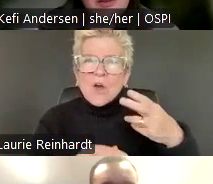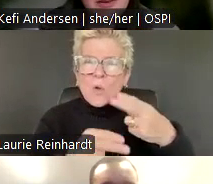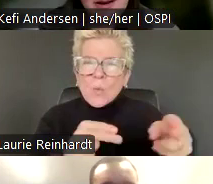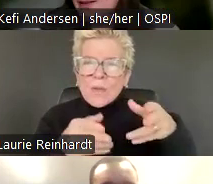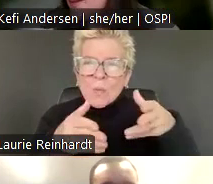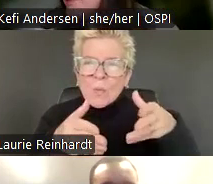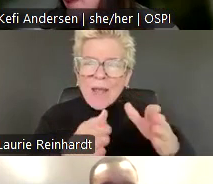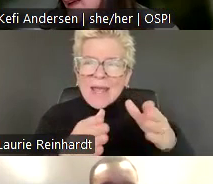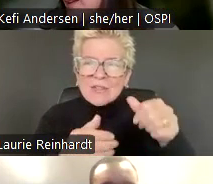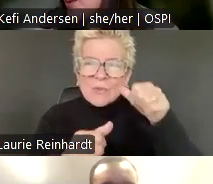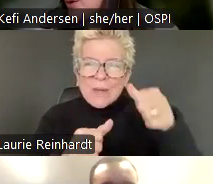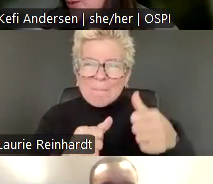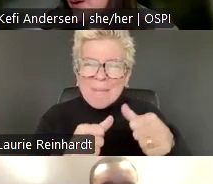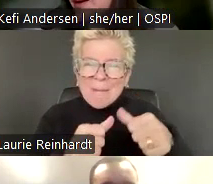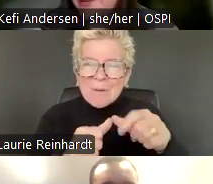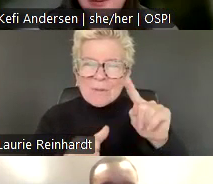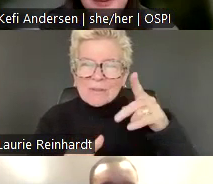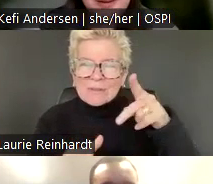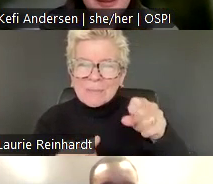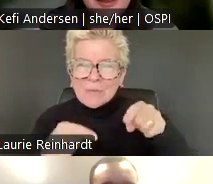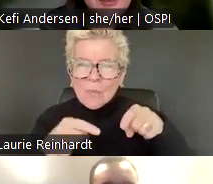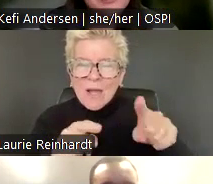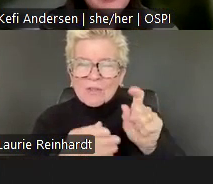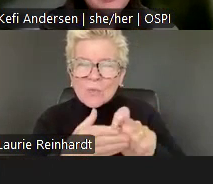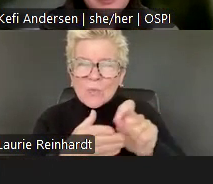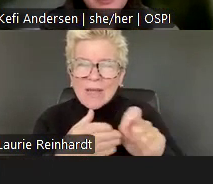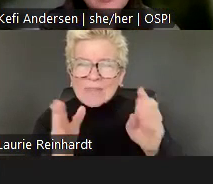as you're writing these plans or you working off of some kind of checklist I'm just curious